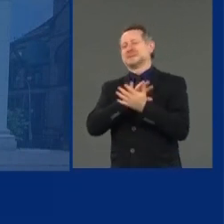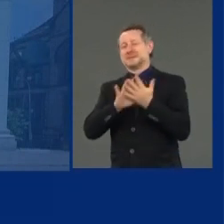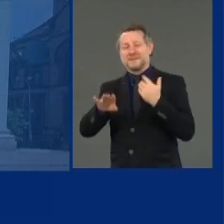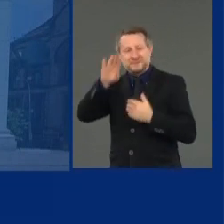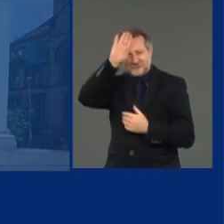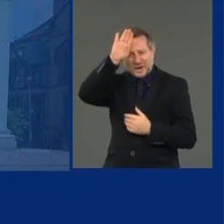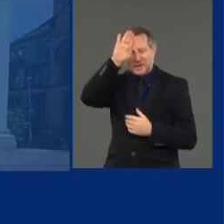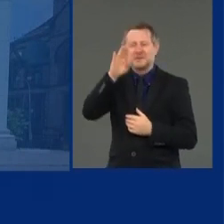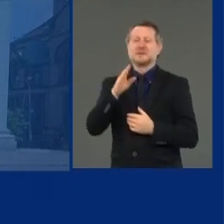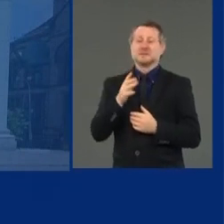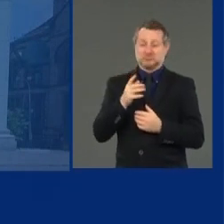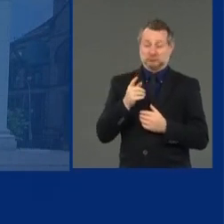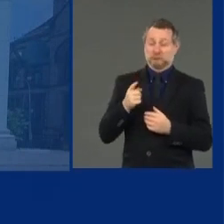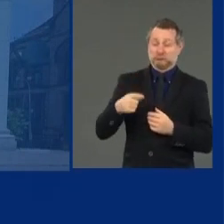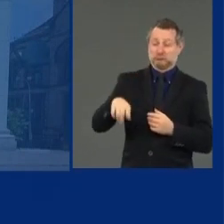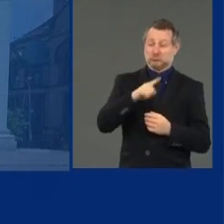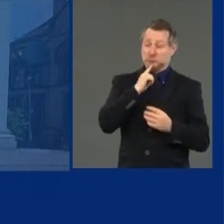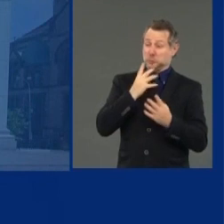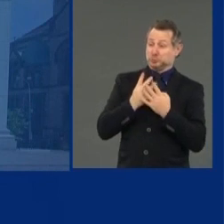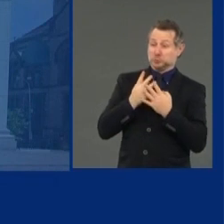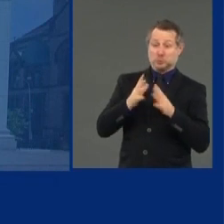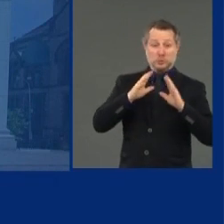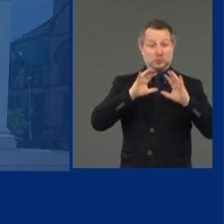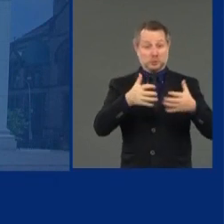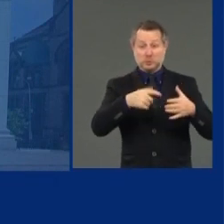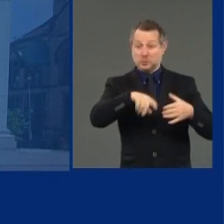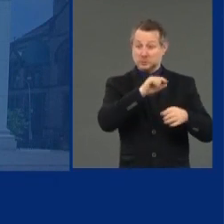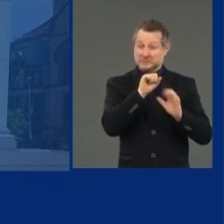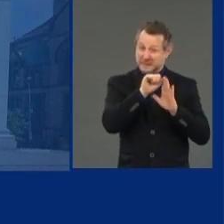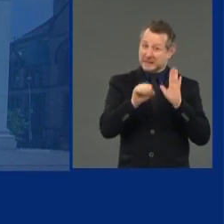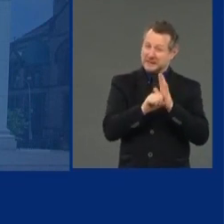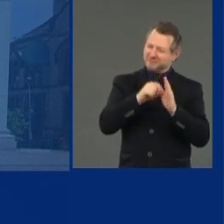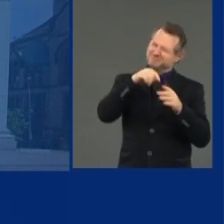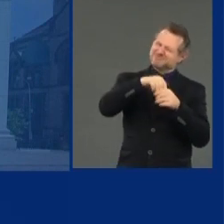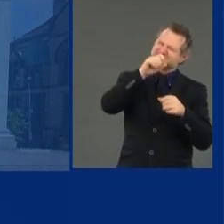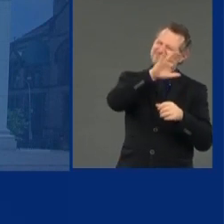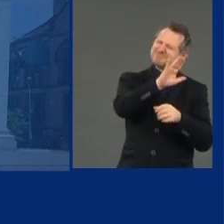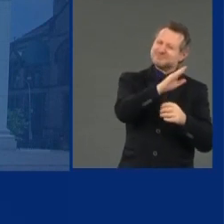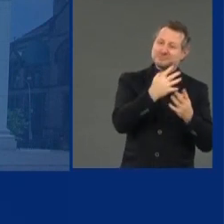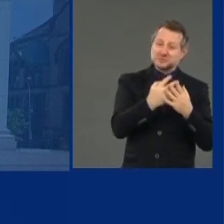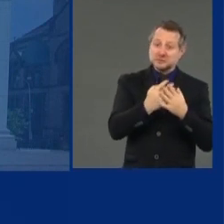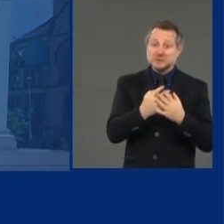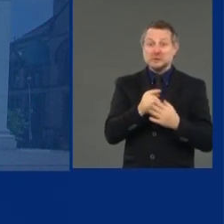NURSES, DOCTORS, HOSPITAL STAFF,